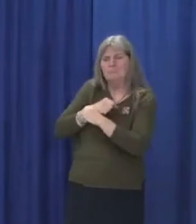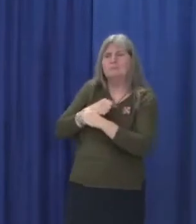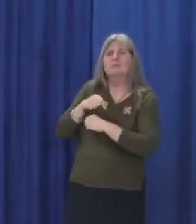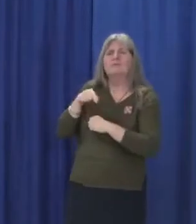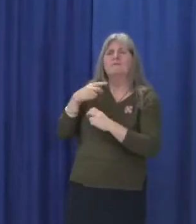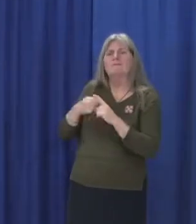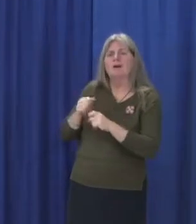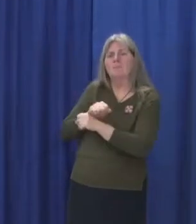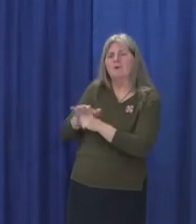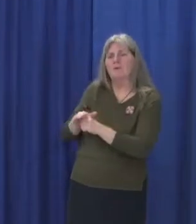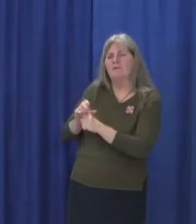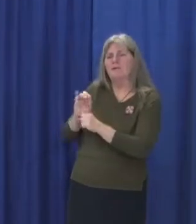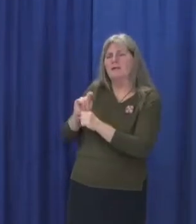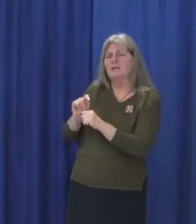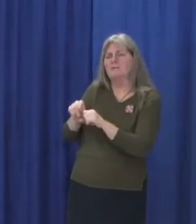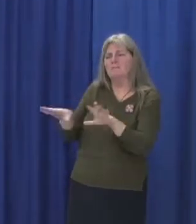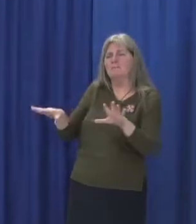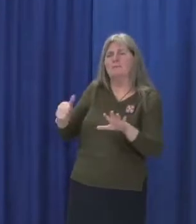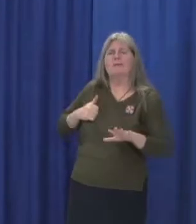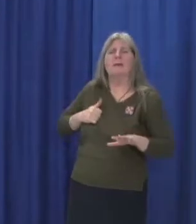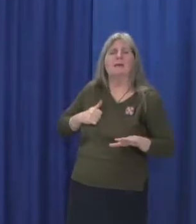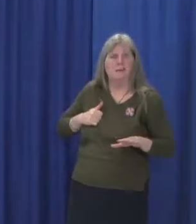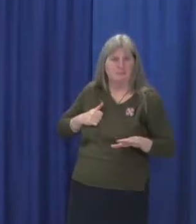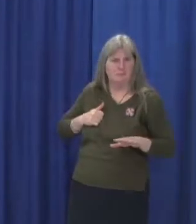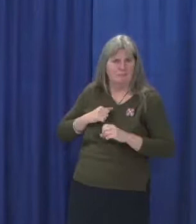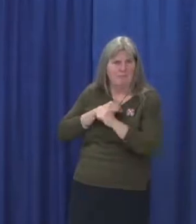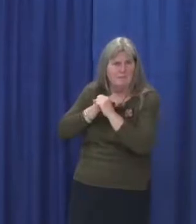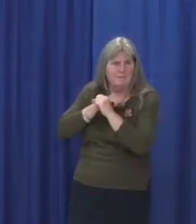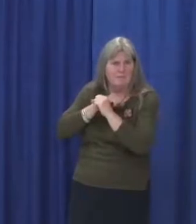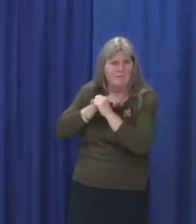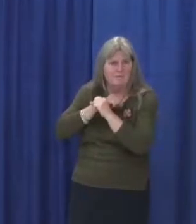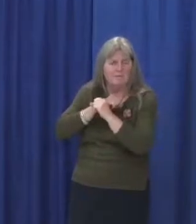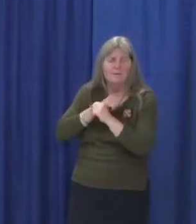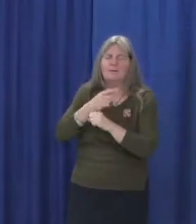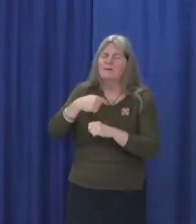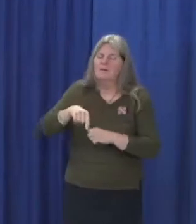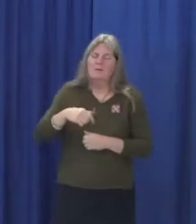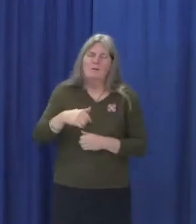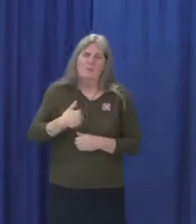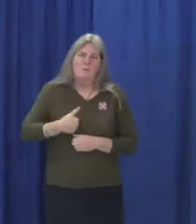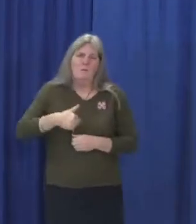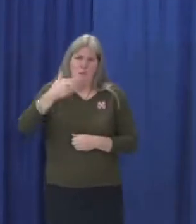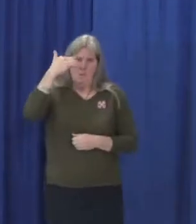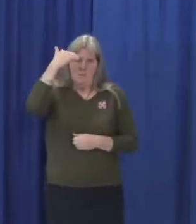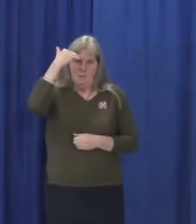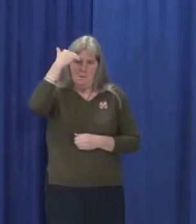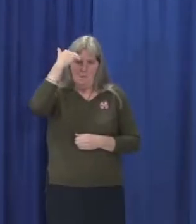wave that continues to spread. We recognize these measures may